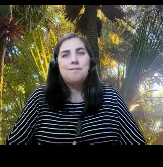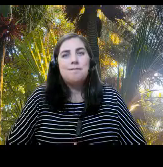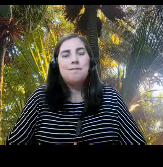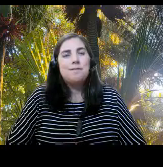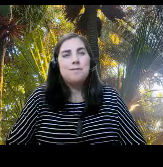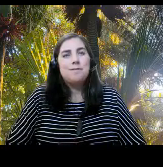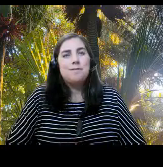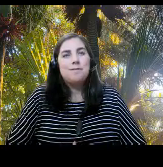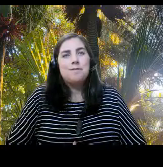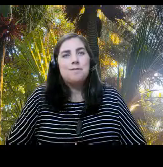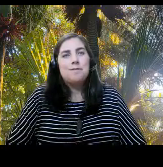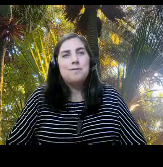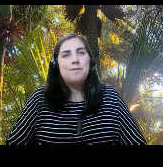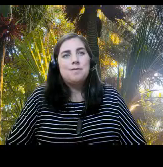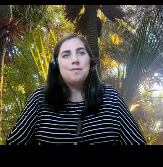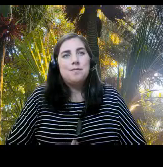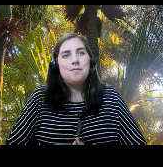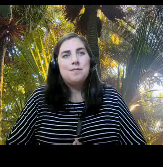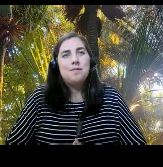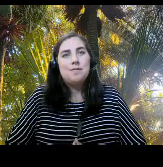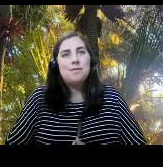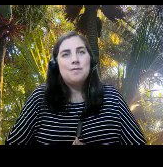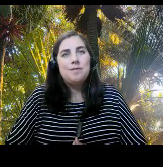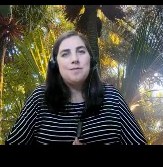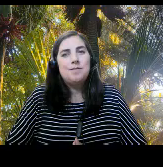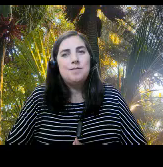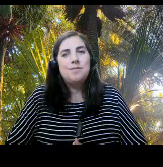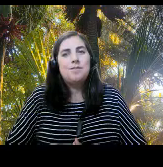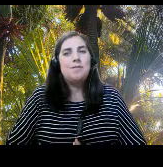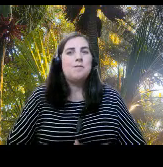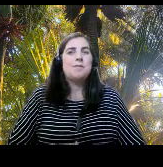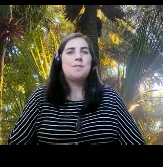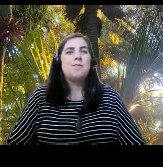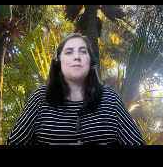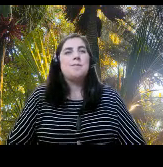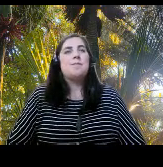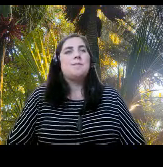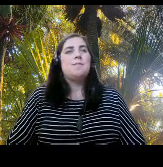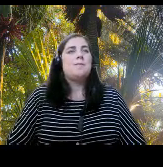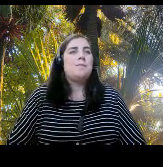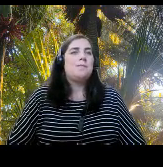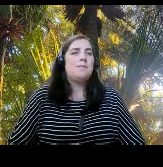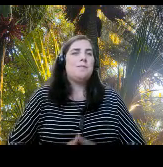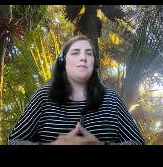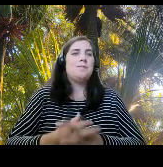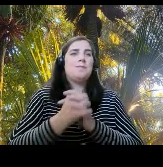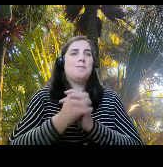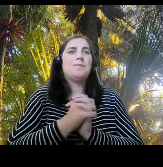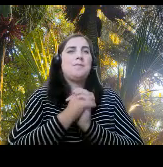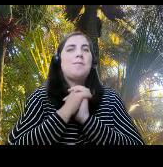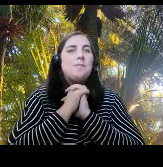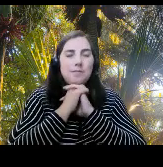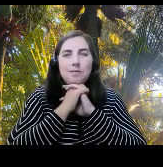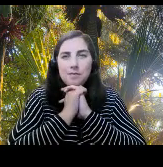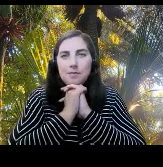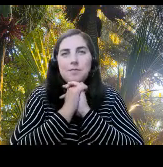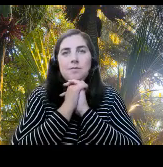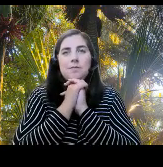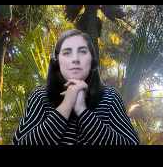So, I guess, also, if the street itself is without any kind of opportunities for